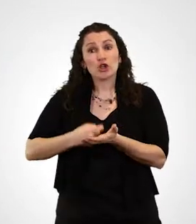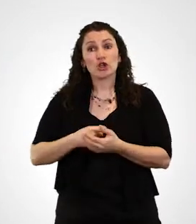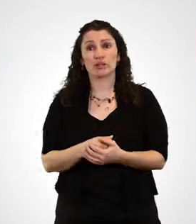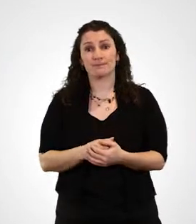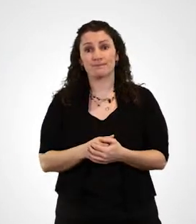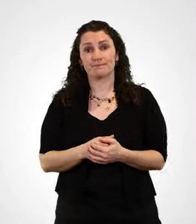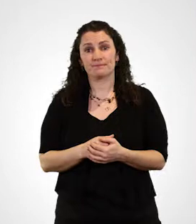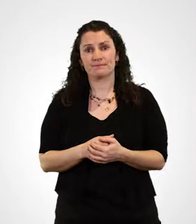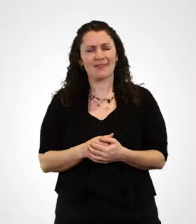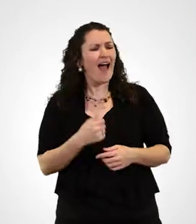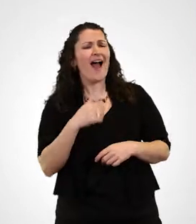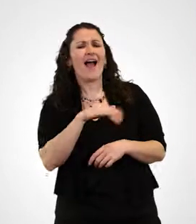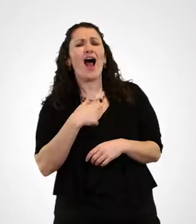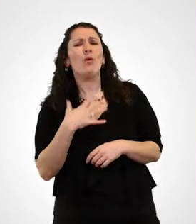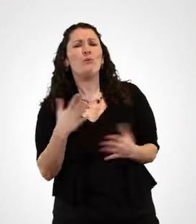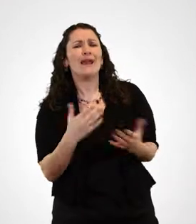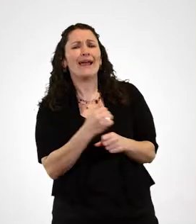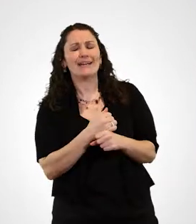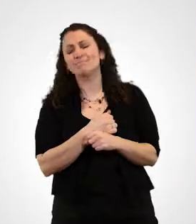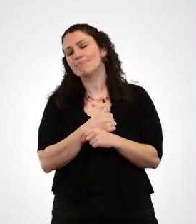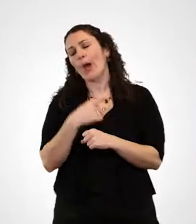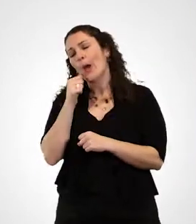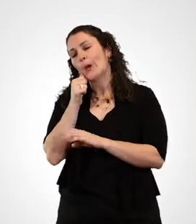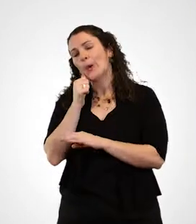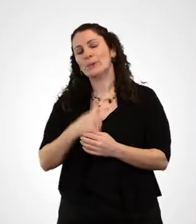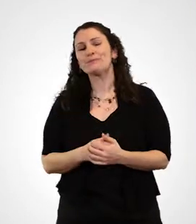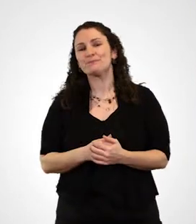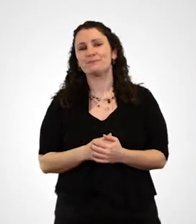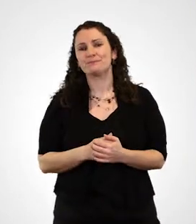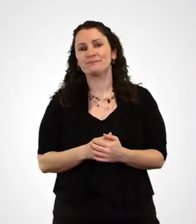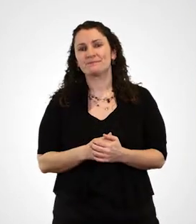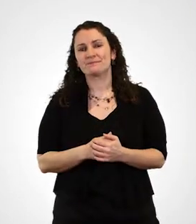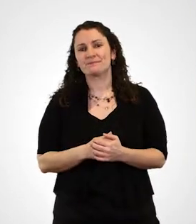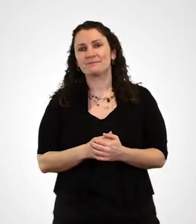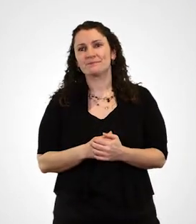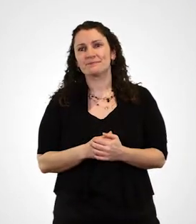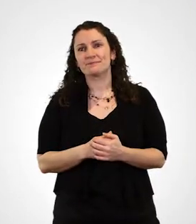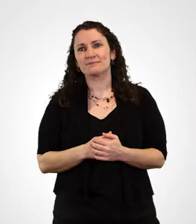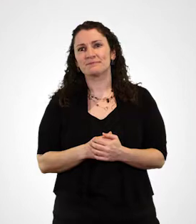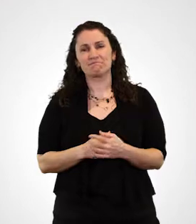I want that car. TEACHER: I know you do, sweetheart.